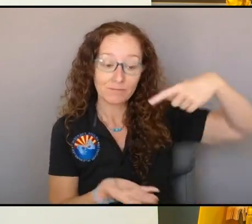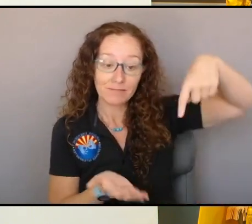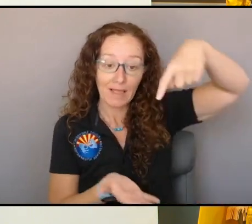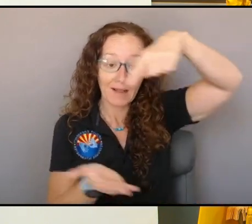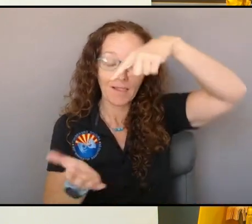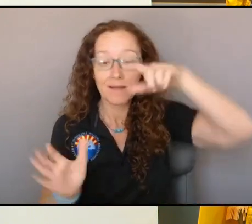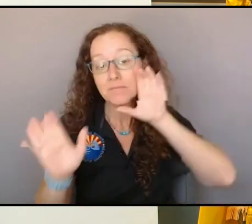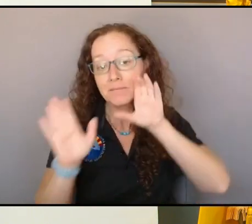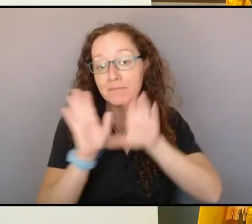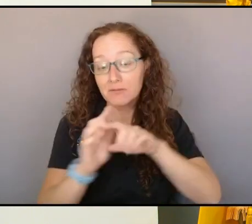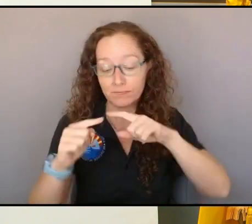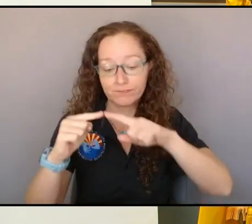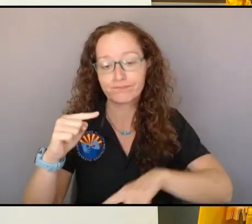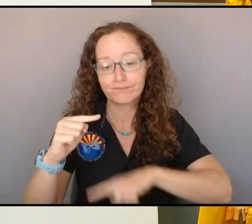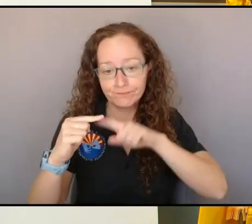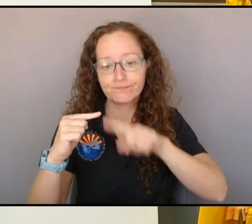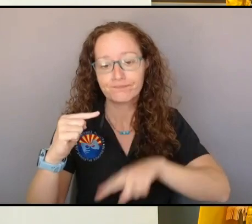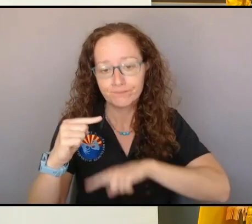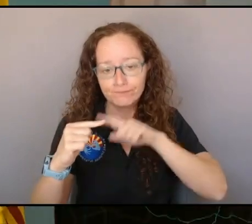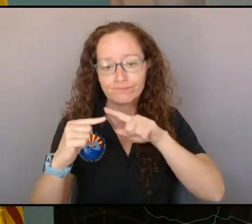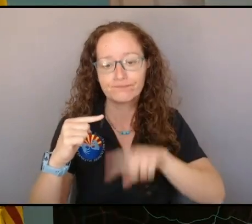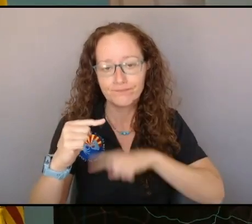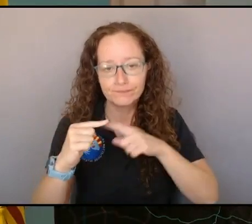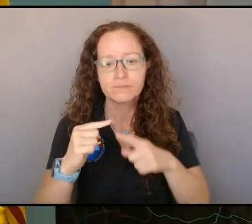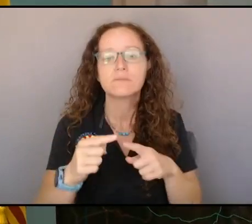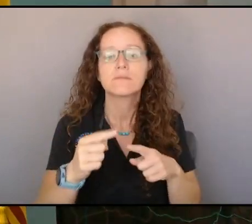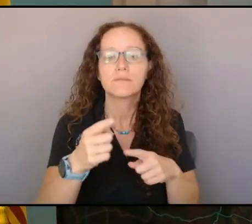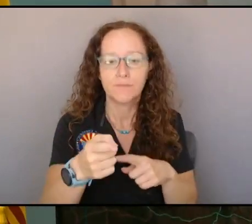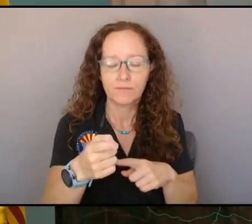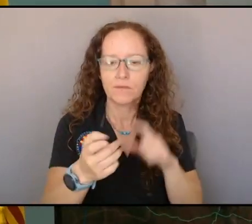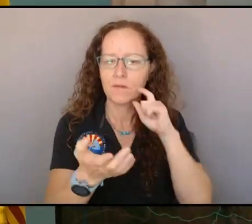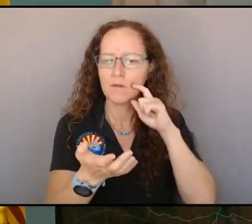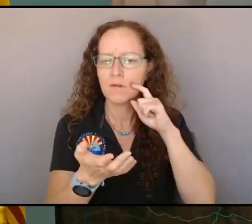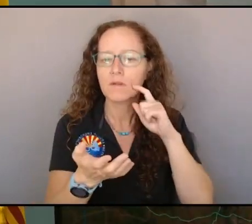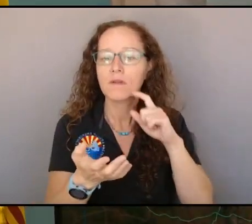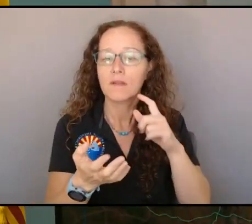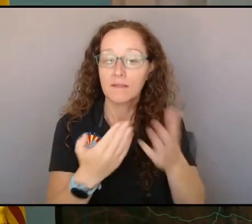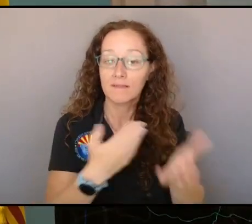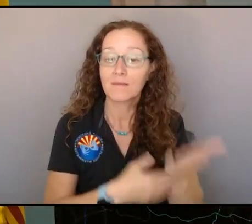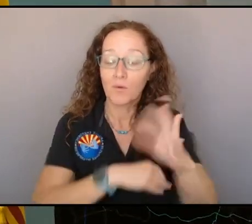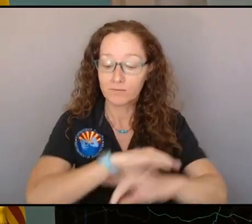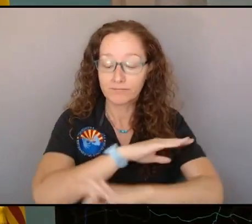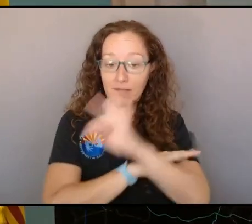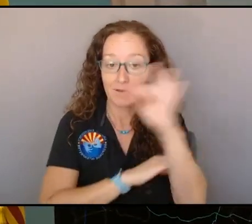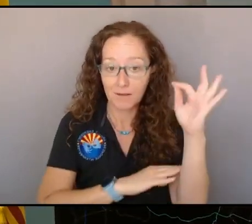til this loop starts over. You notice this dark band right here that starts to shrink. That's actually a